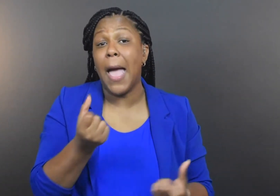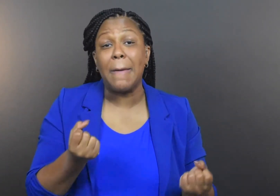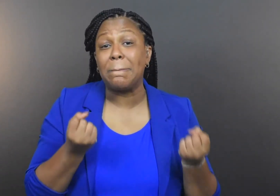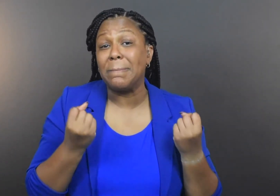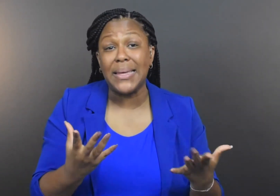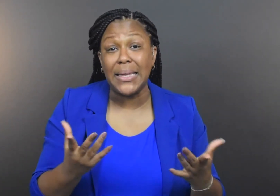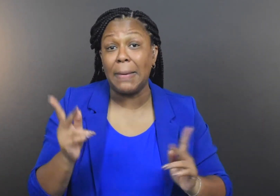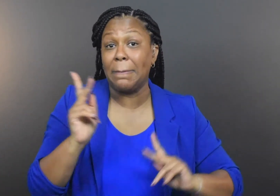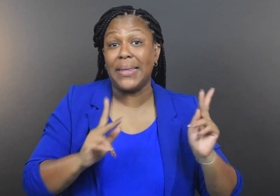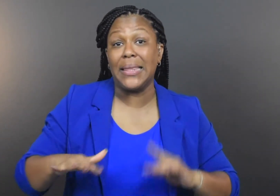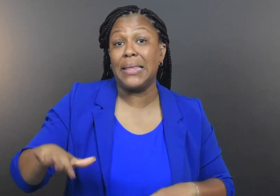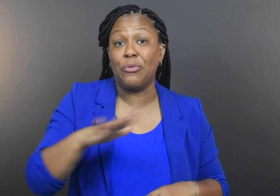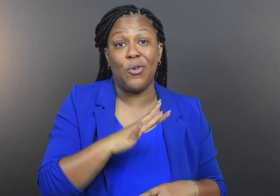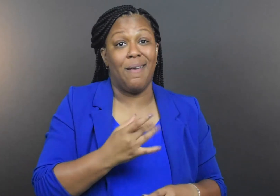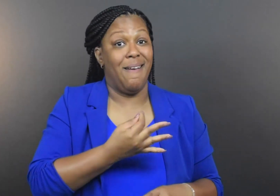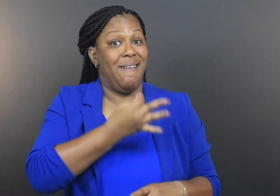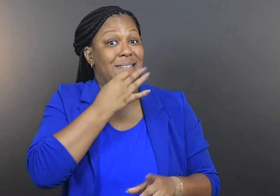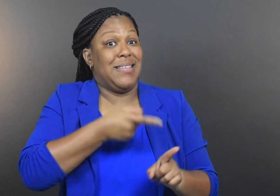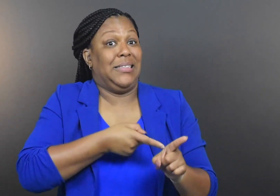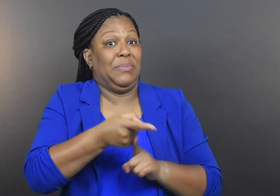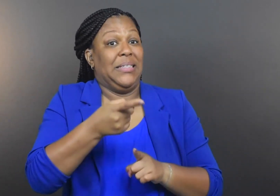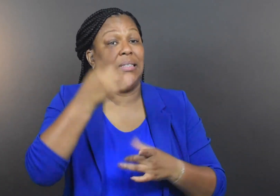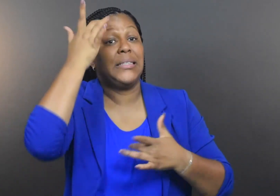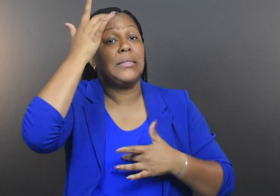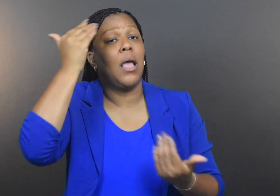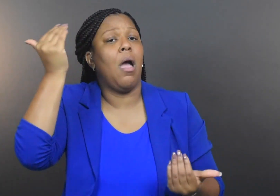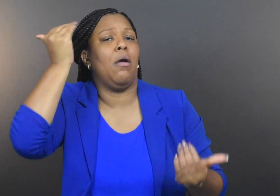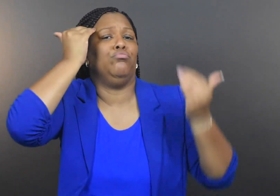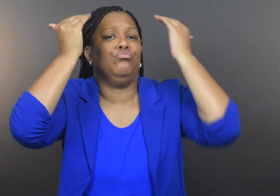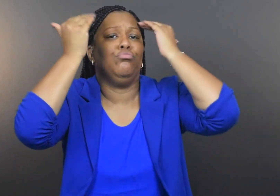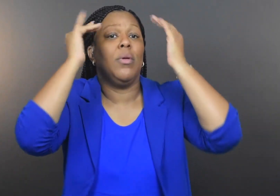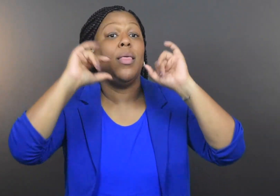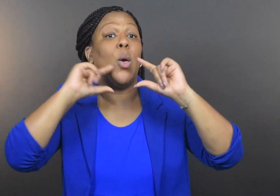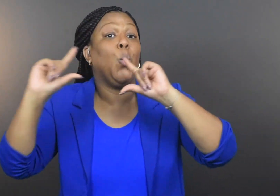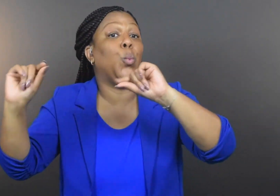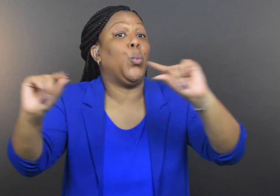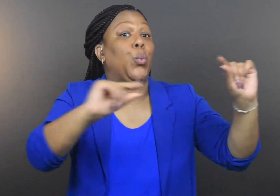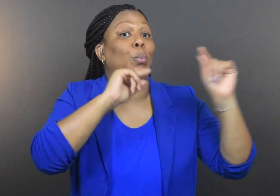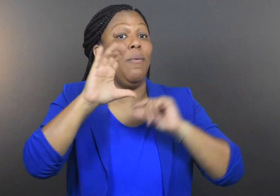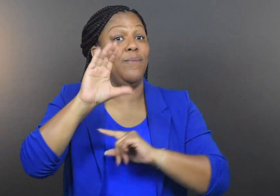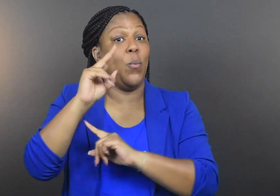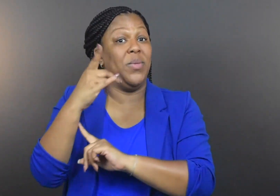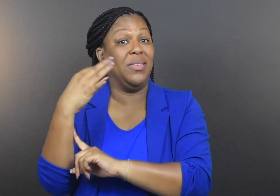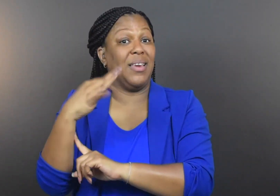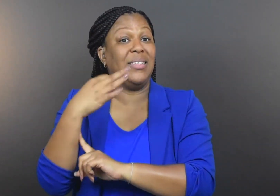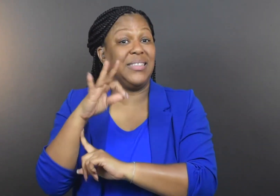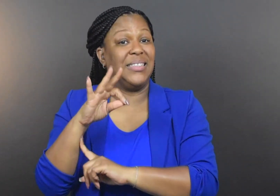“Not many people have expert disease knowledge, and rumors about COVID-19 were spreading.